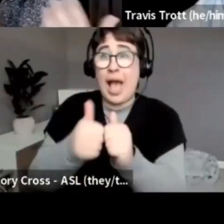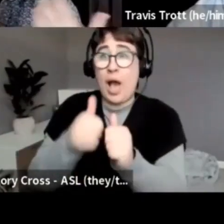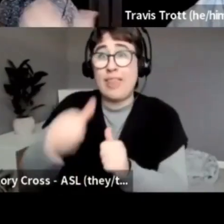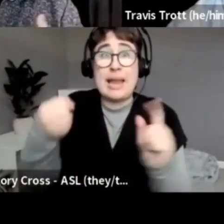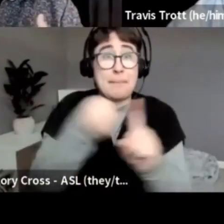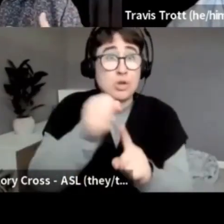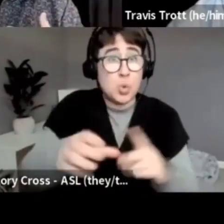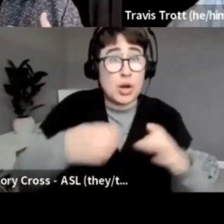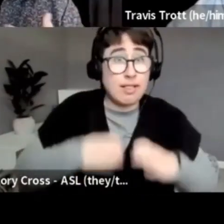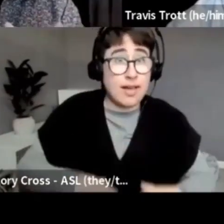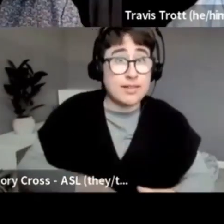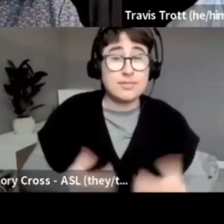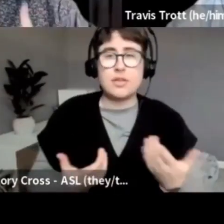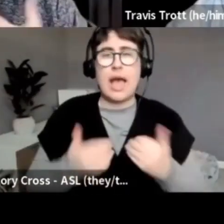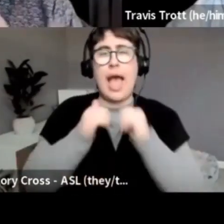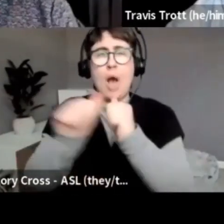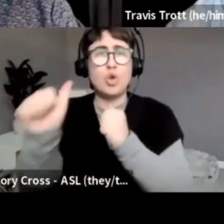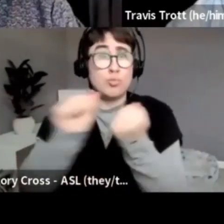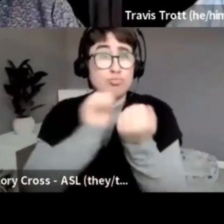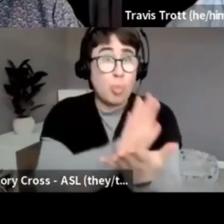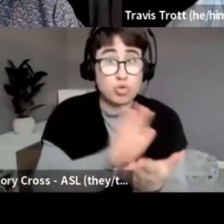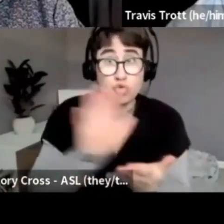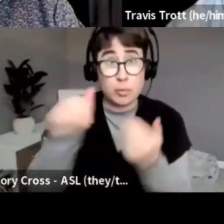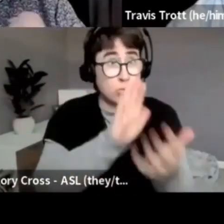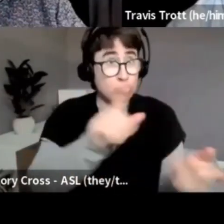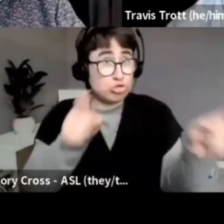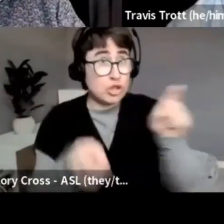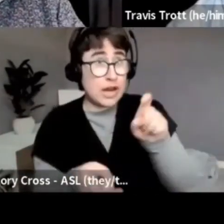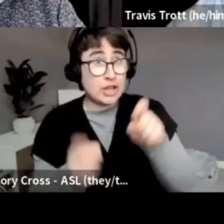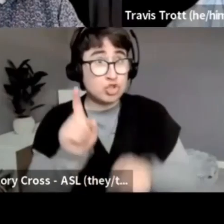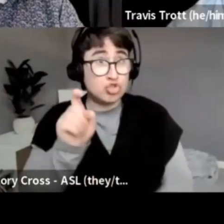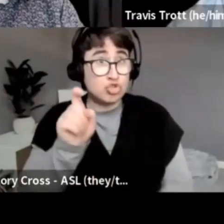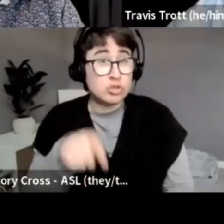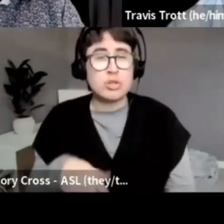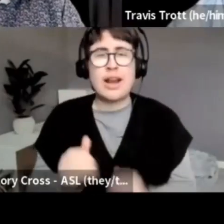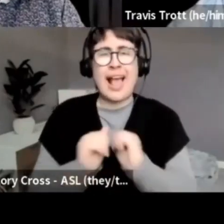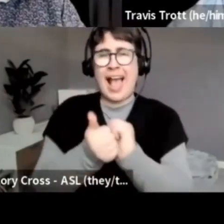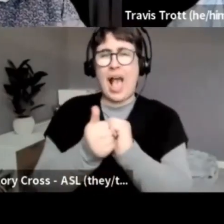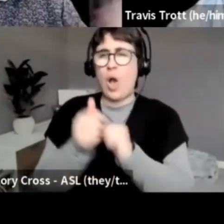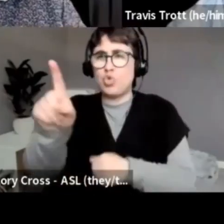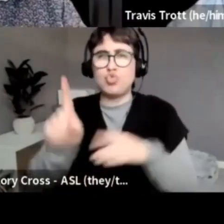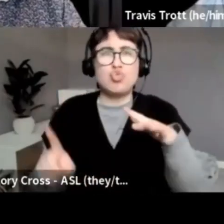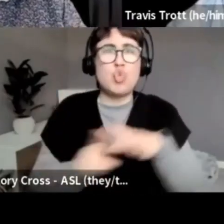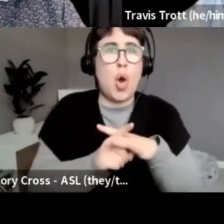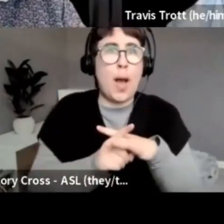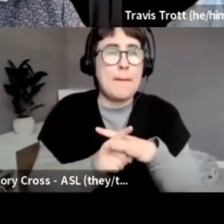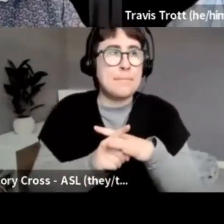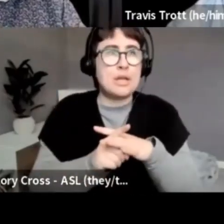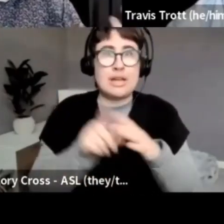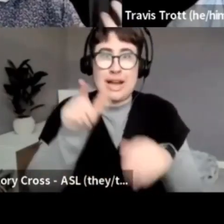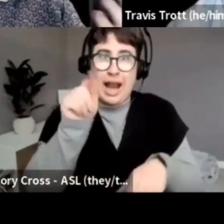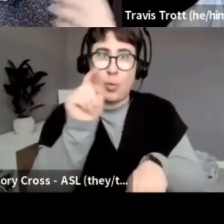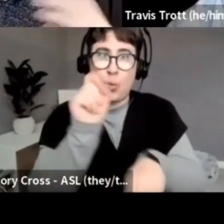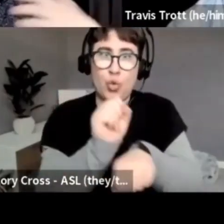your approach to working with things? Has it shifted you in your practice at all knowing what's going on,